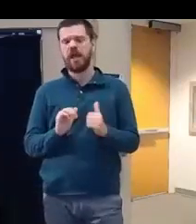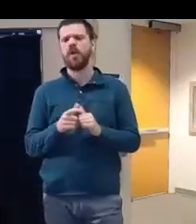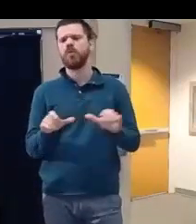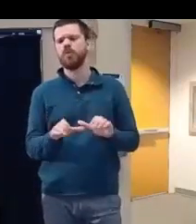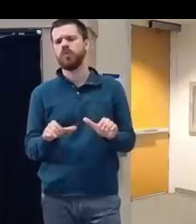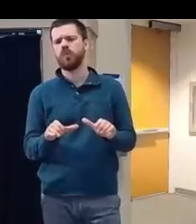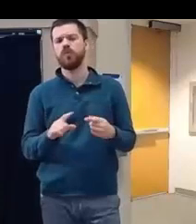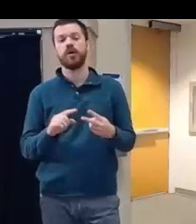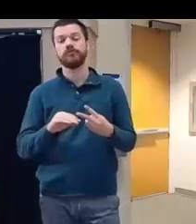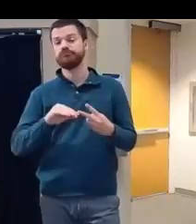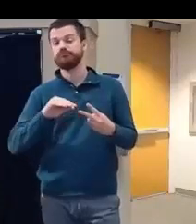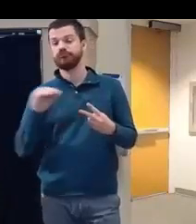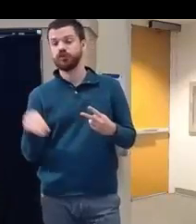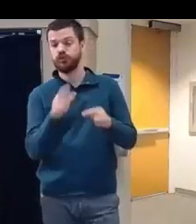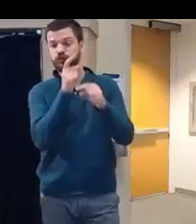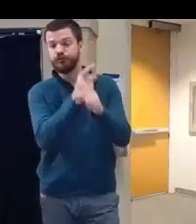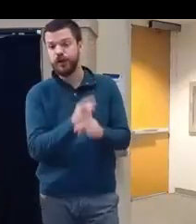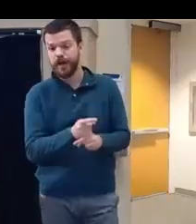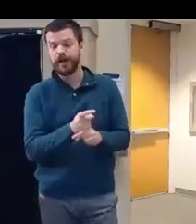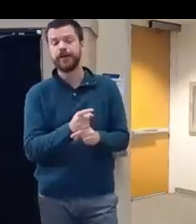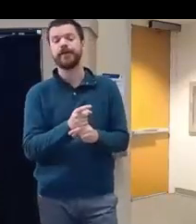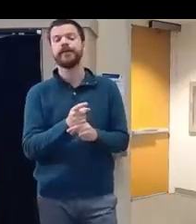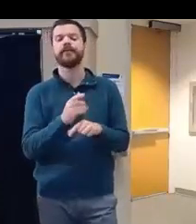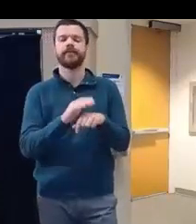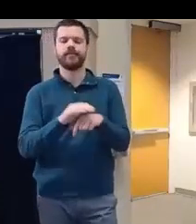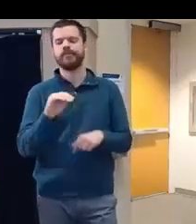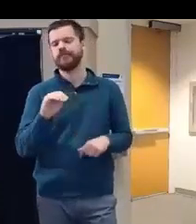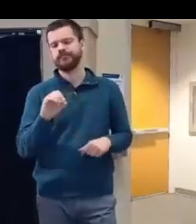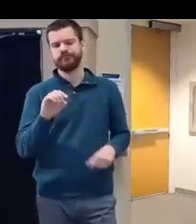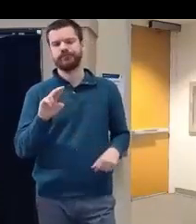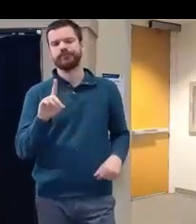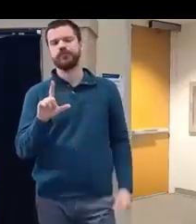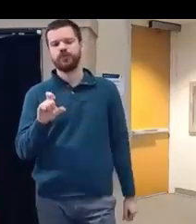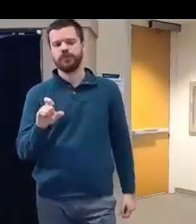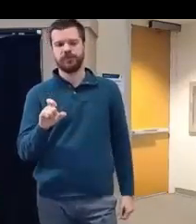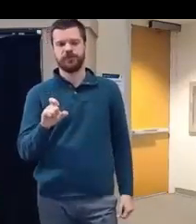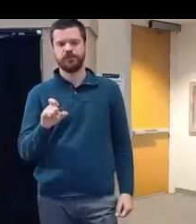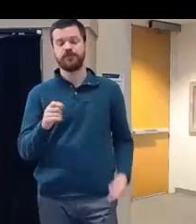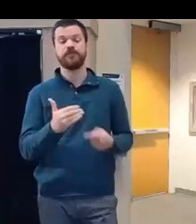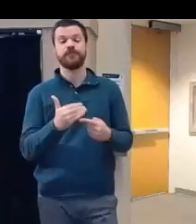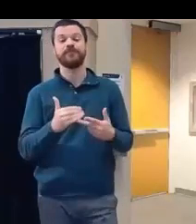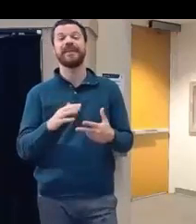um the percent correct on the mental status exam assessment module and then and then adjust as we